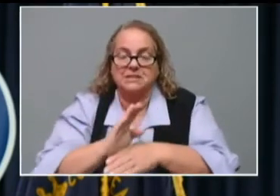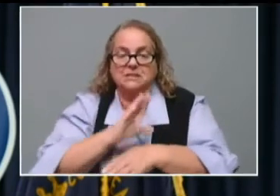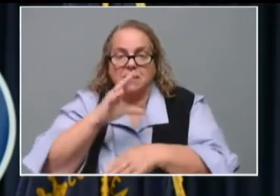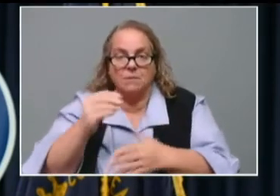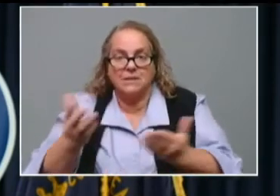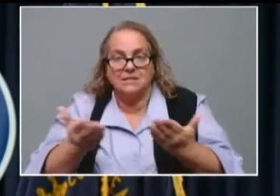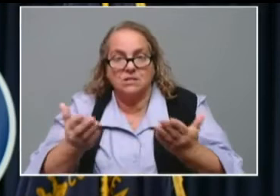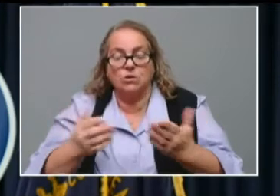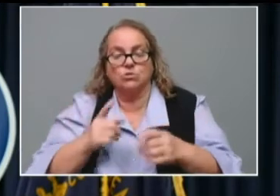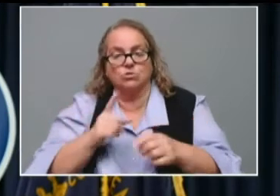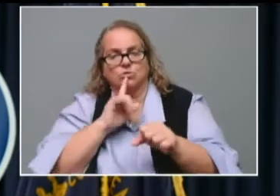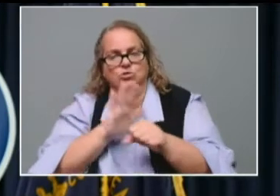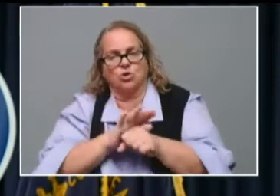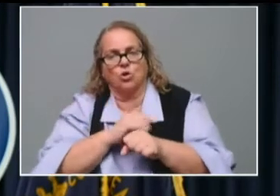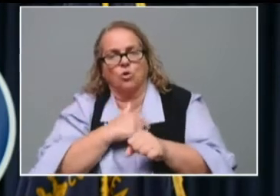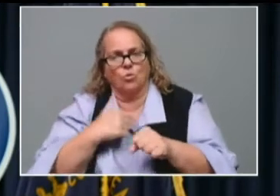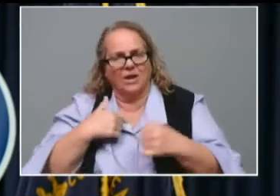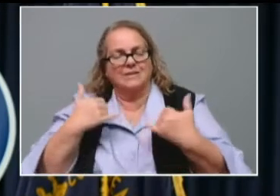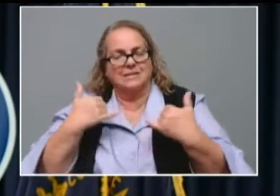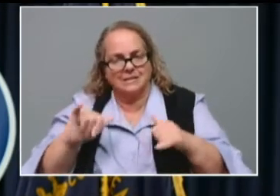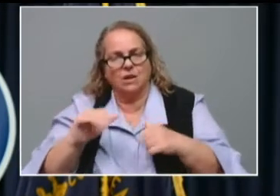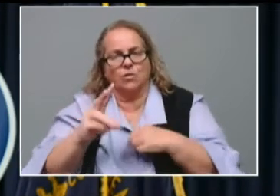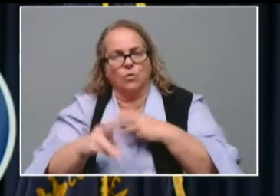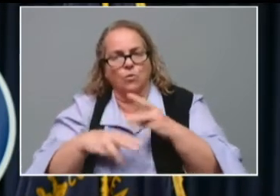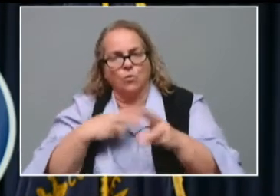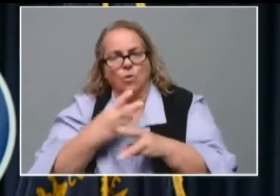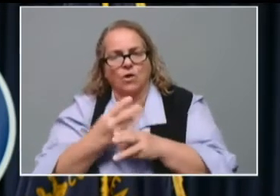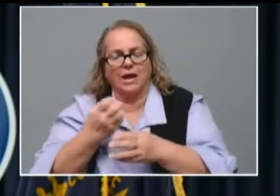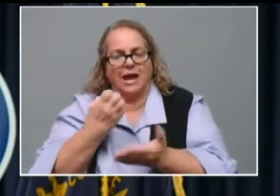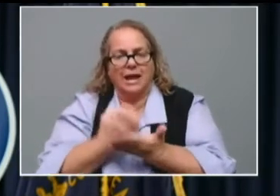world economic leader And and this is this is one of the ways that we're